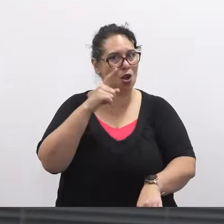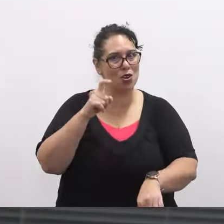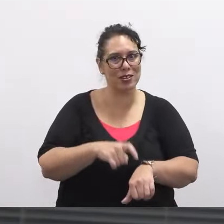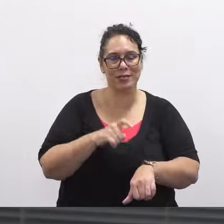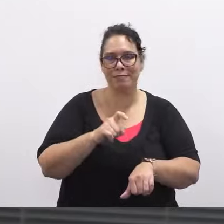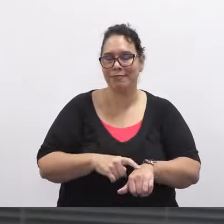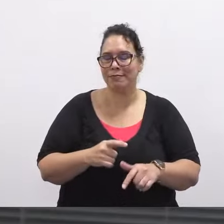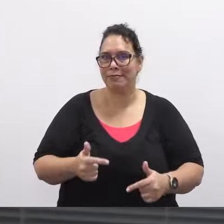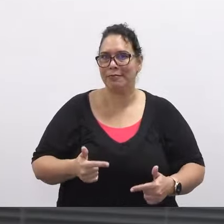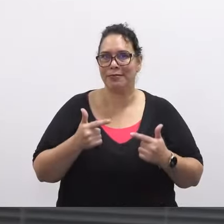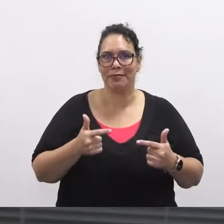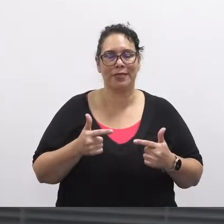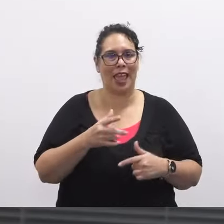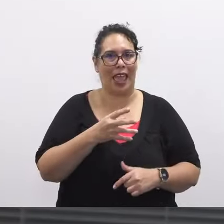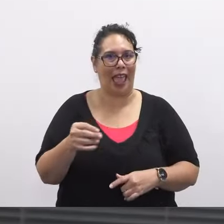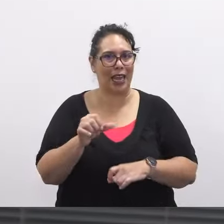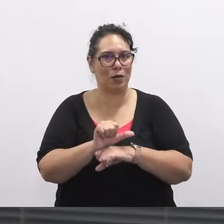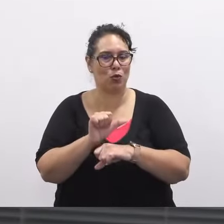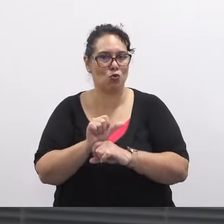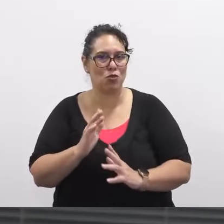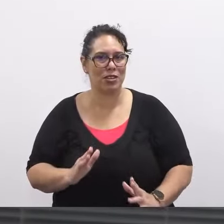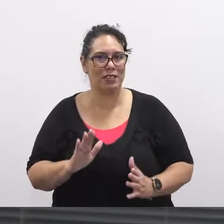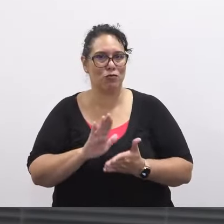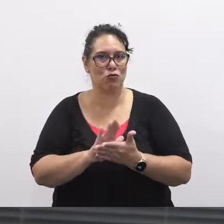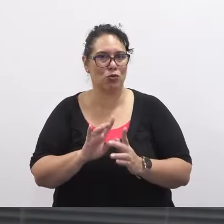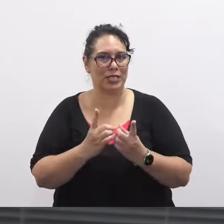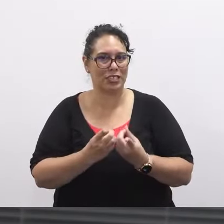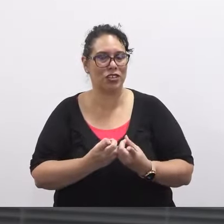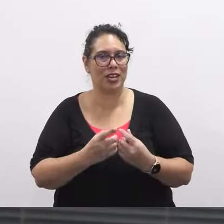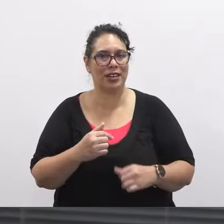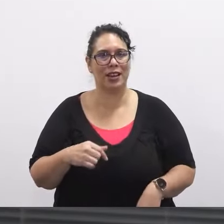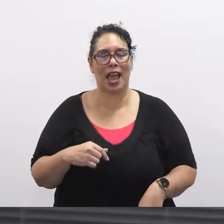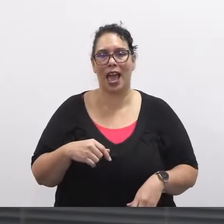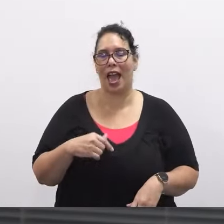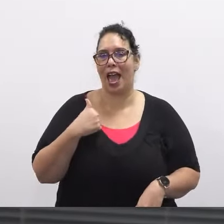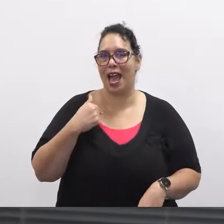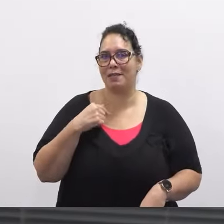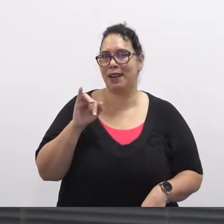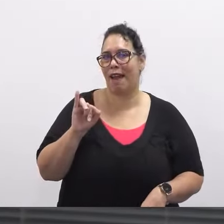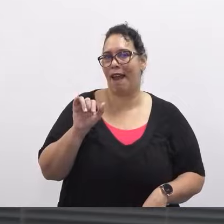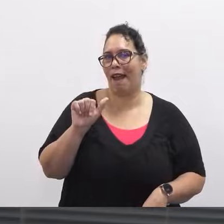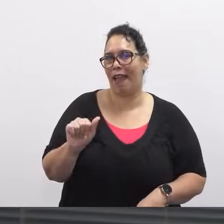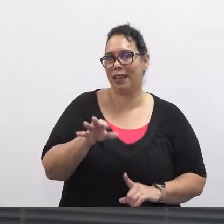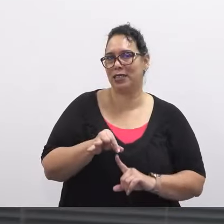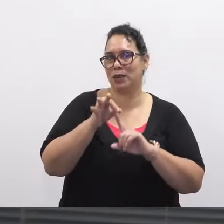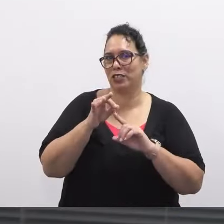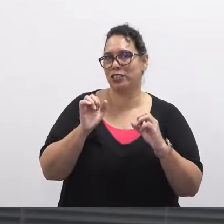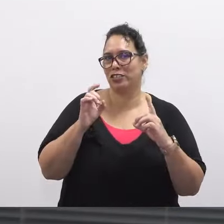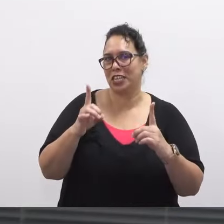and employee of this school district. I'm an instructional aide special education.